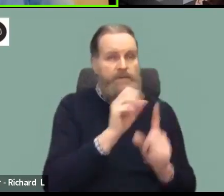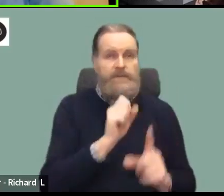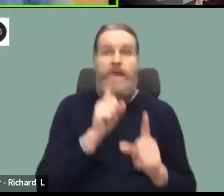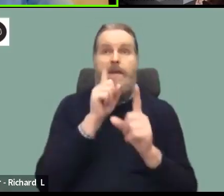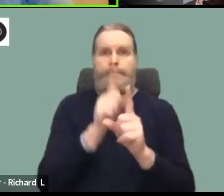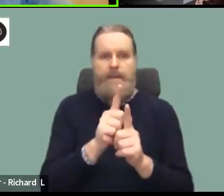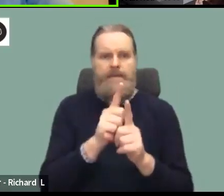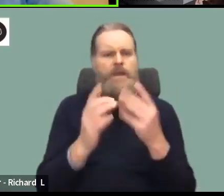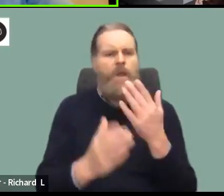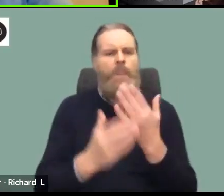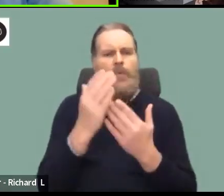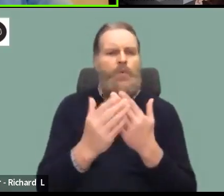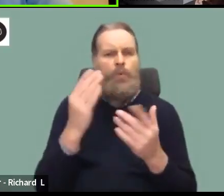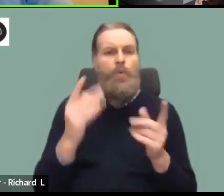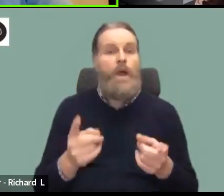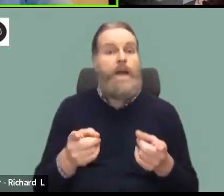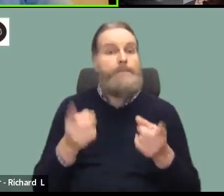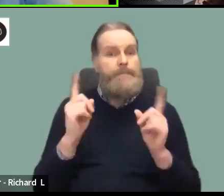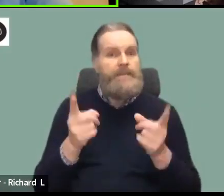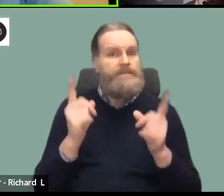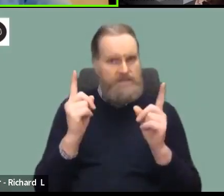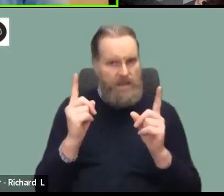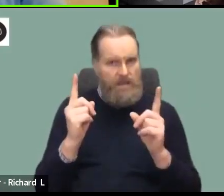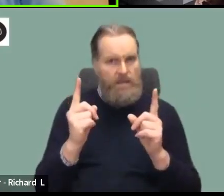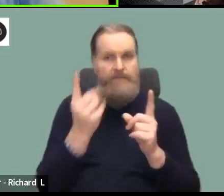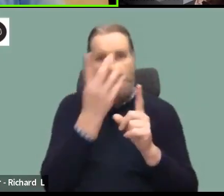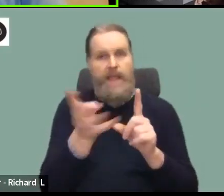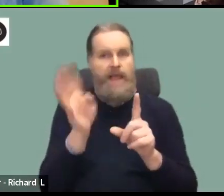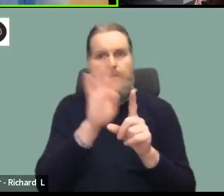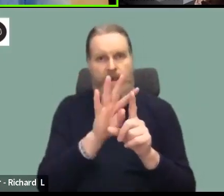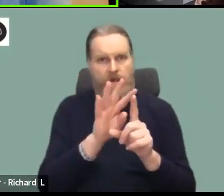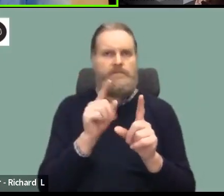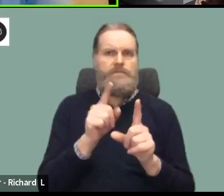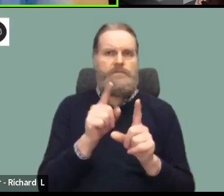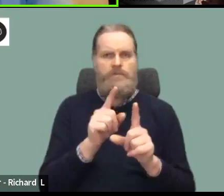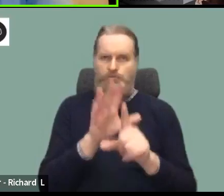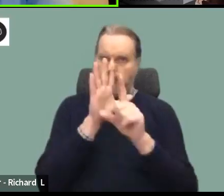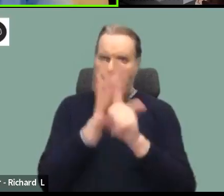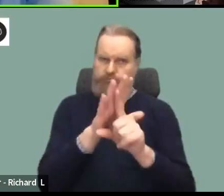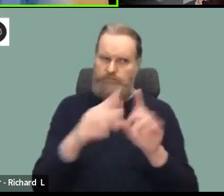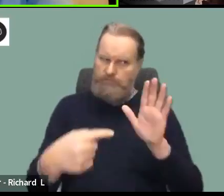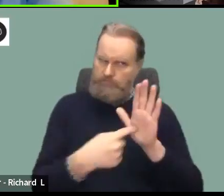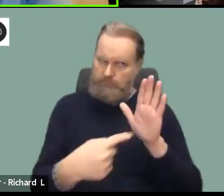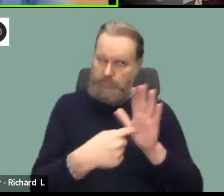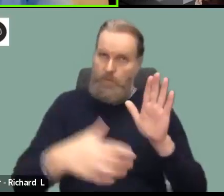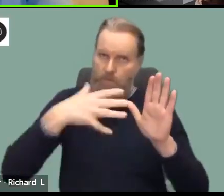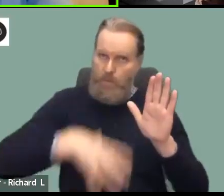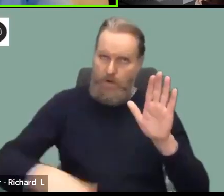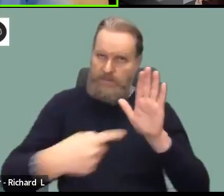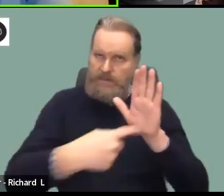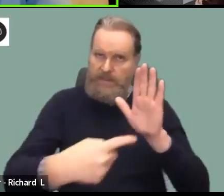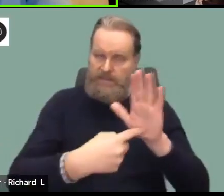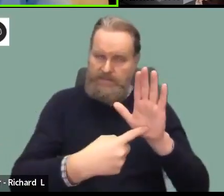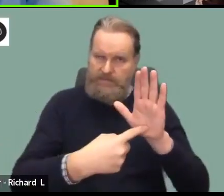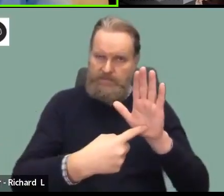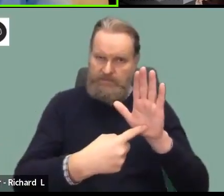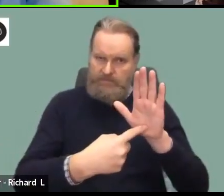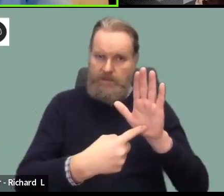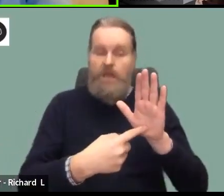I met earlier this week. press our demands, and it is press our demands, and it's very important, I think, therefore the people in.